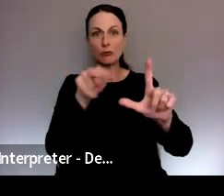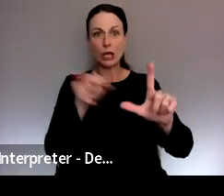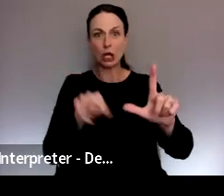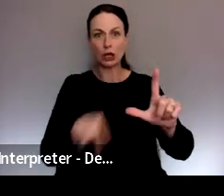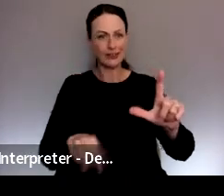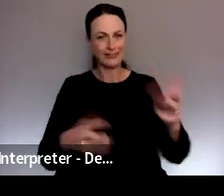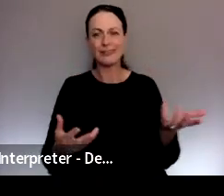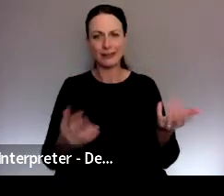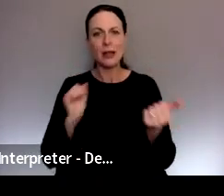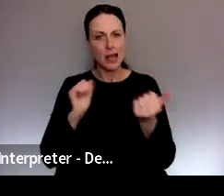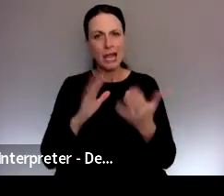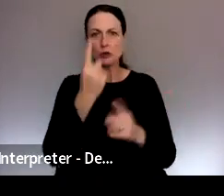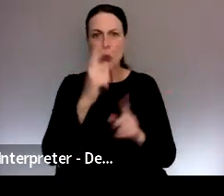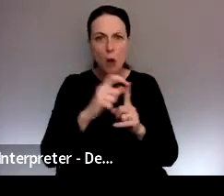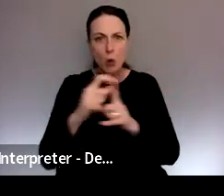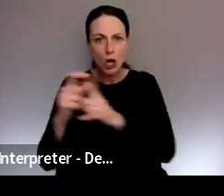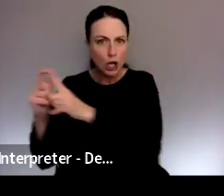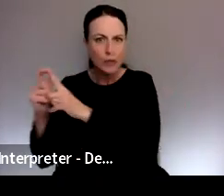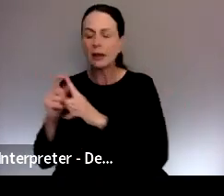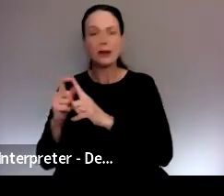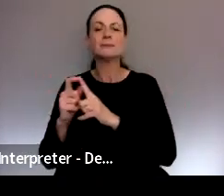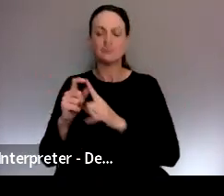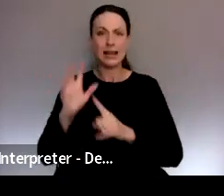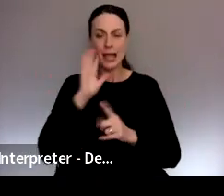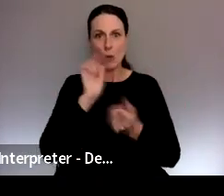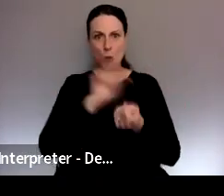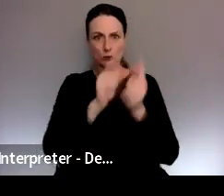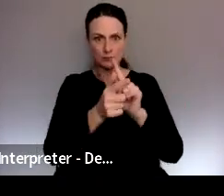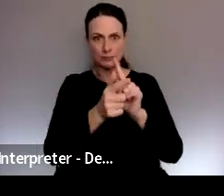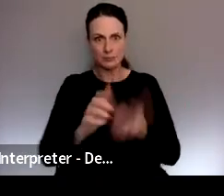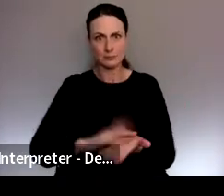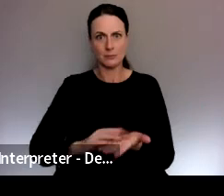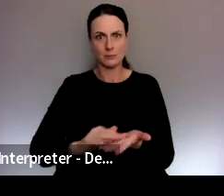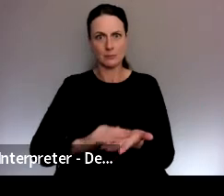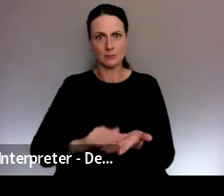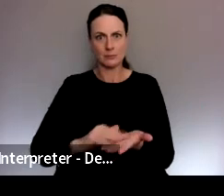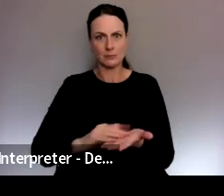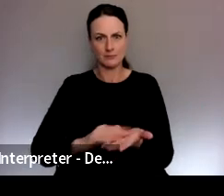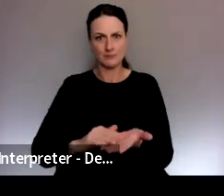that encounters one word at a time. It will translate it into movable dots,